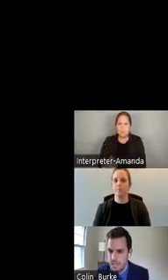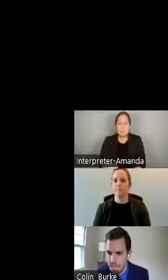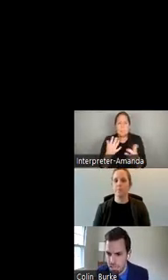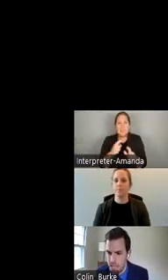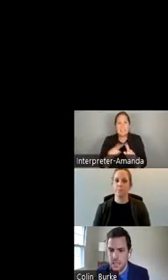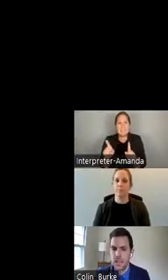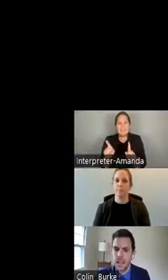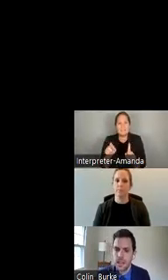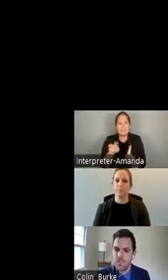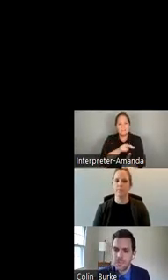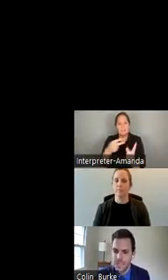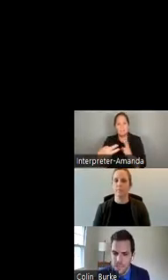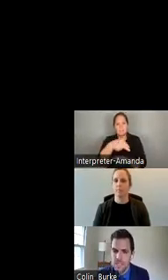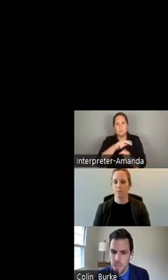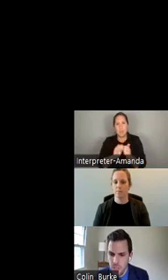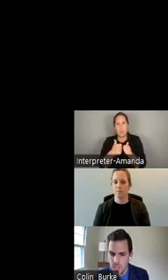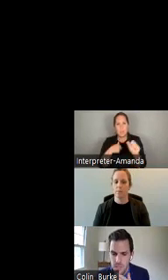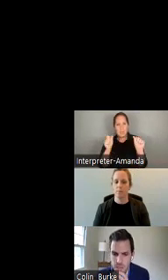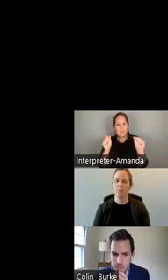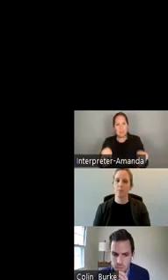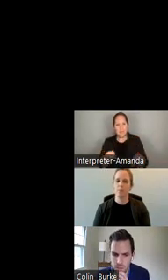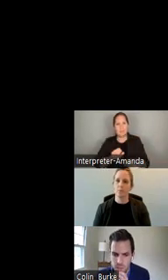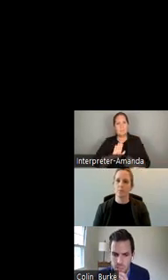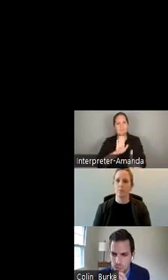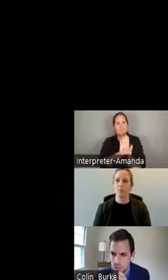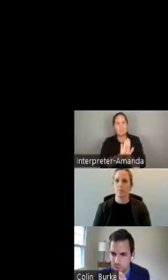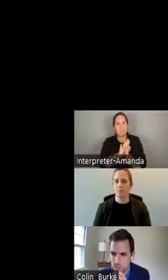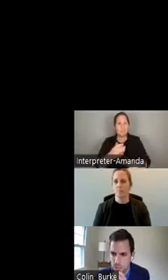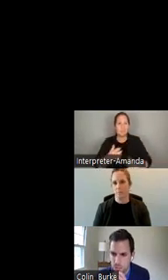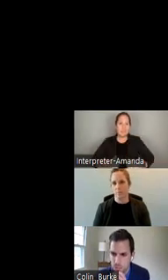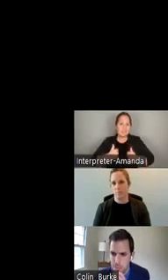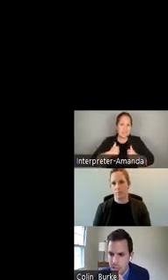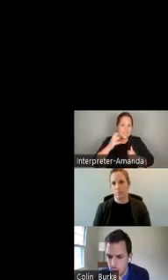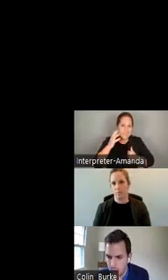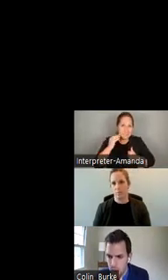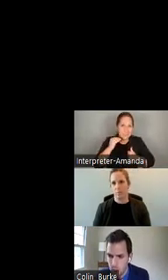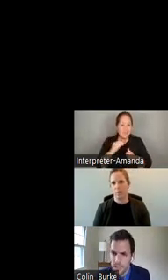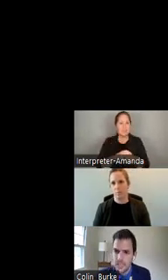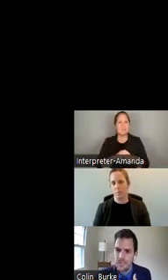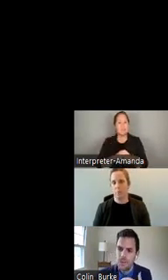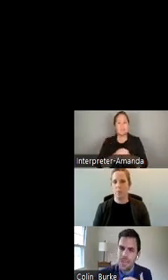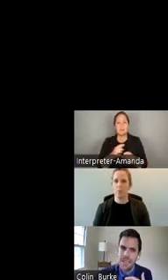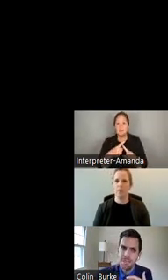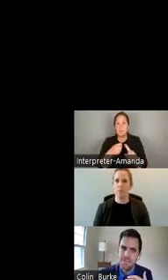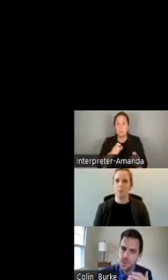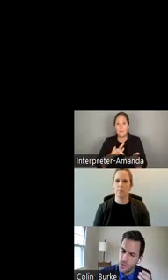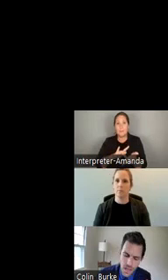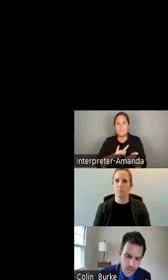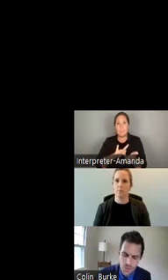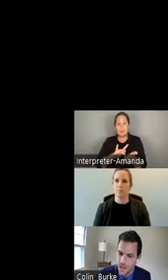we can the lived experience of of these Youth and from a sort of medical model from a sociological